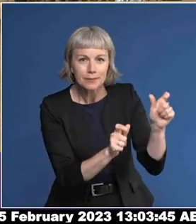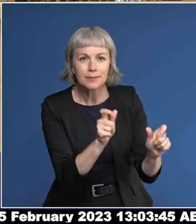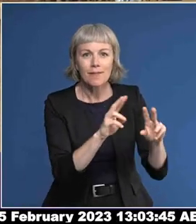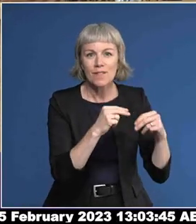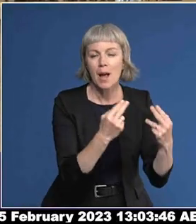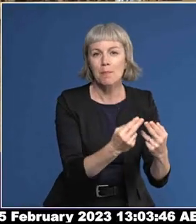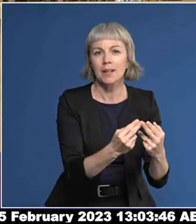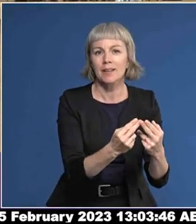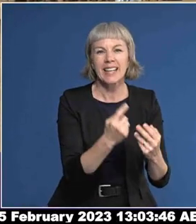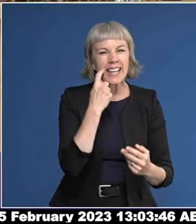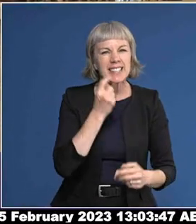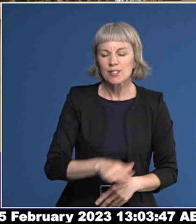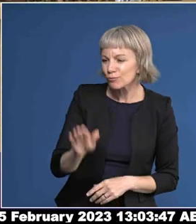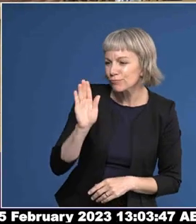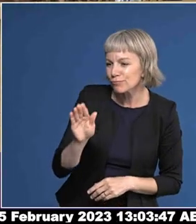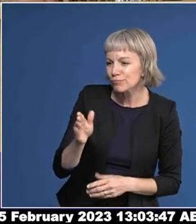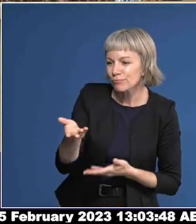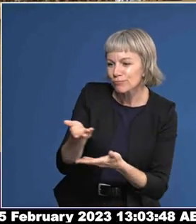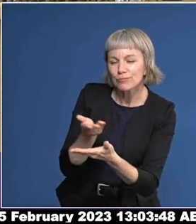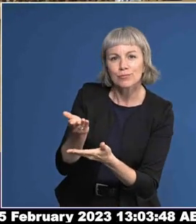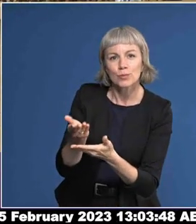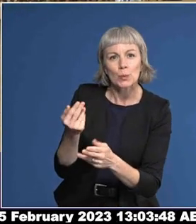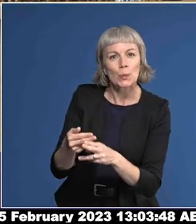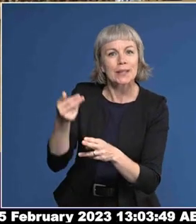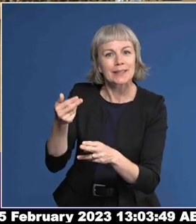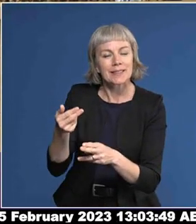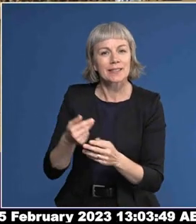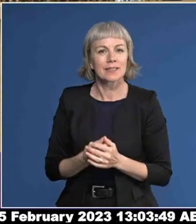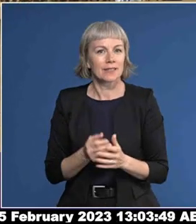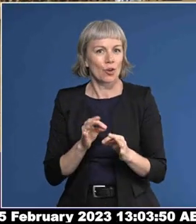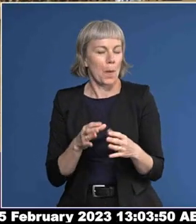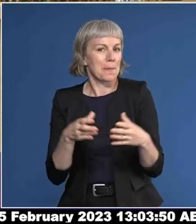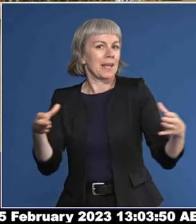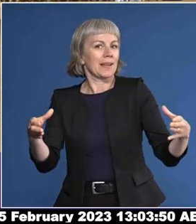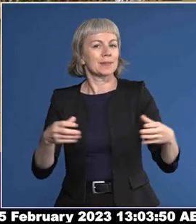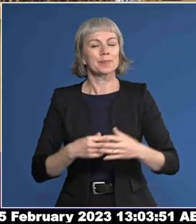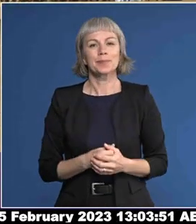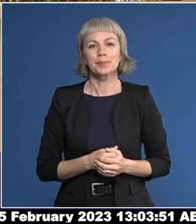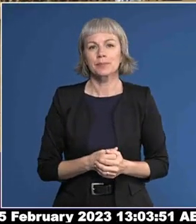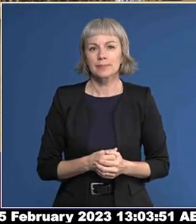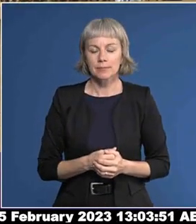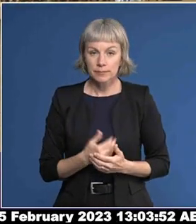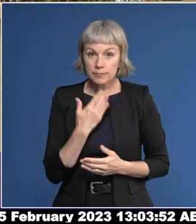able to be really reactive and responsive as well. Thank you all very much for answering my questions.